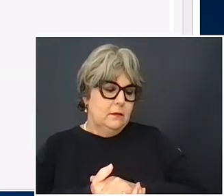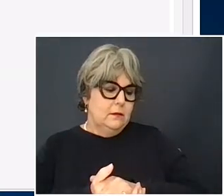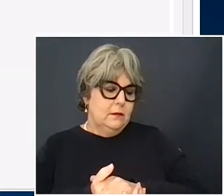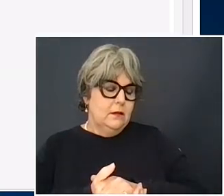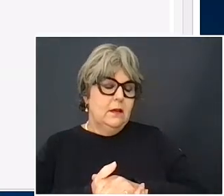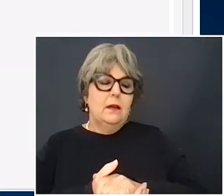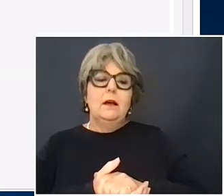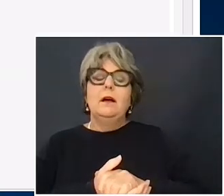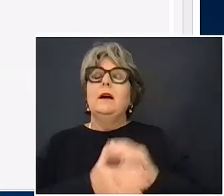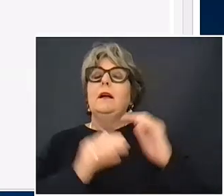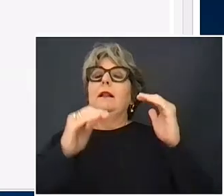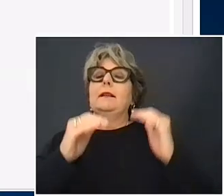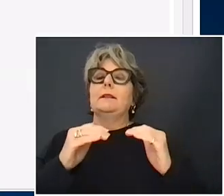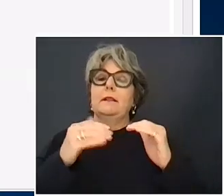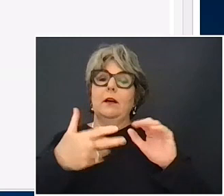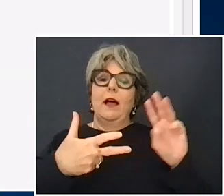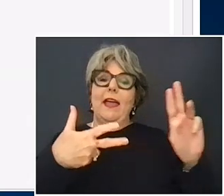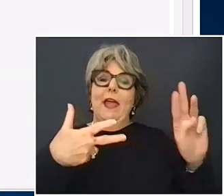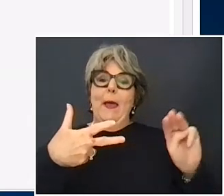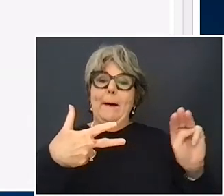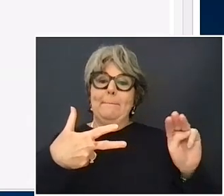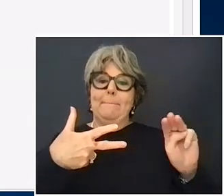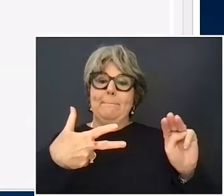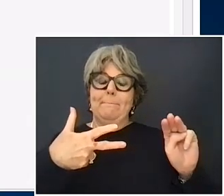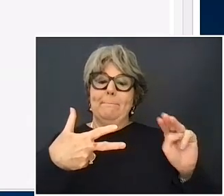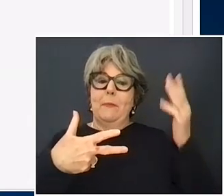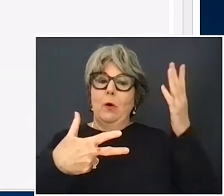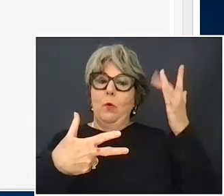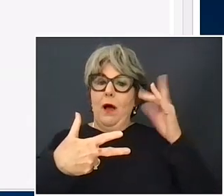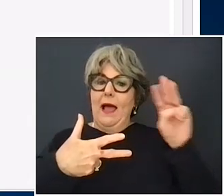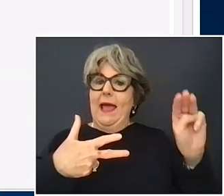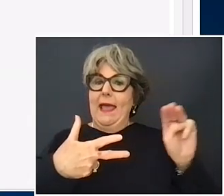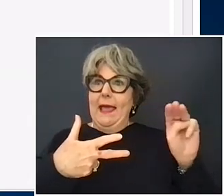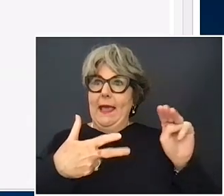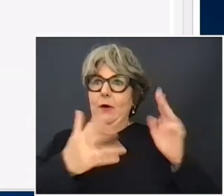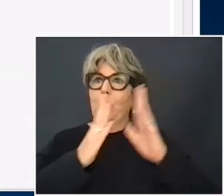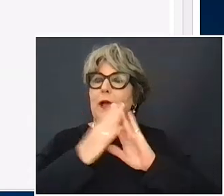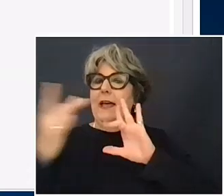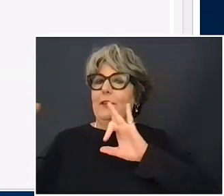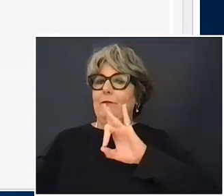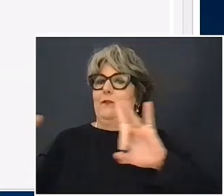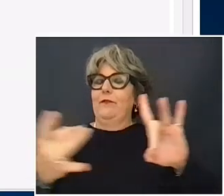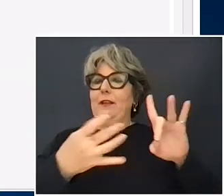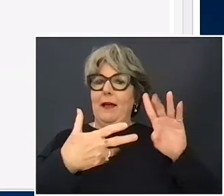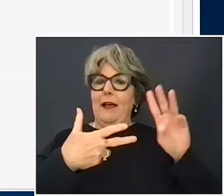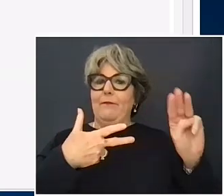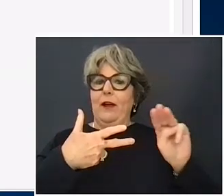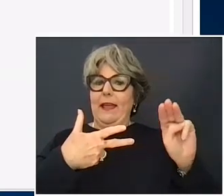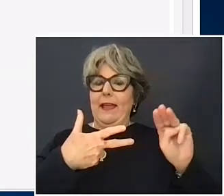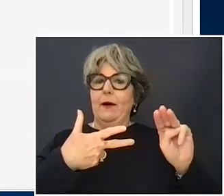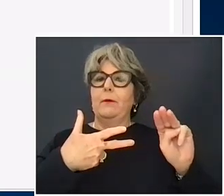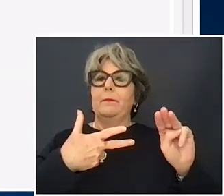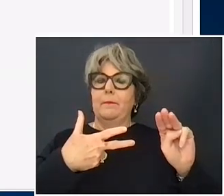floor there on (m) because this is one area where we asked for feedback for. I think some of the language was at the